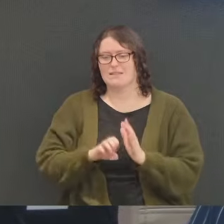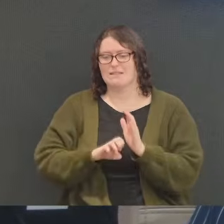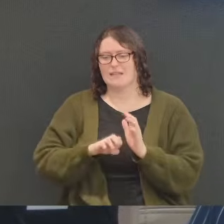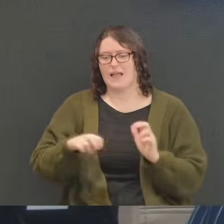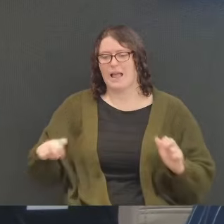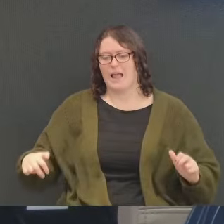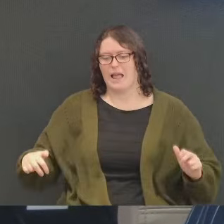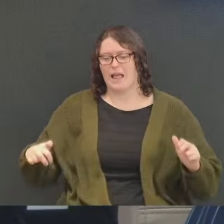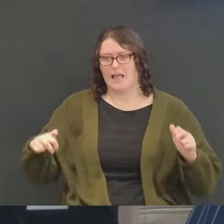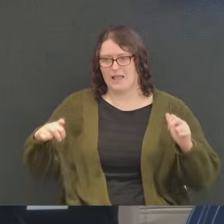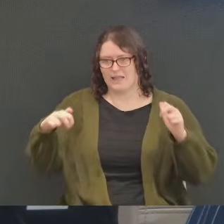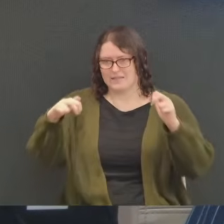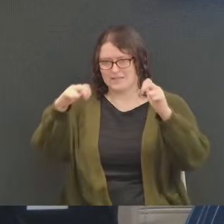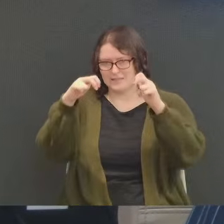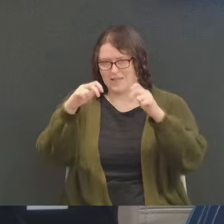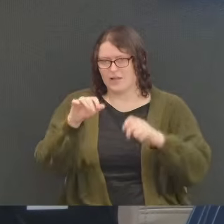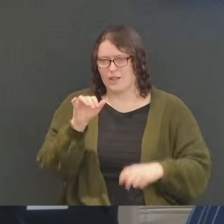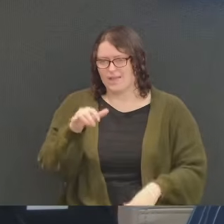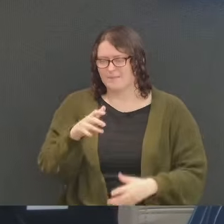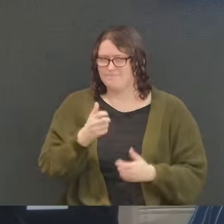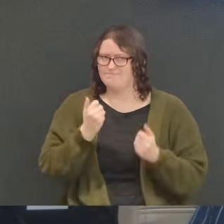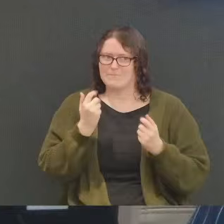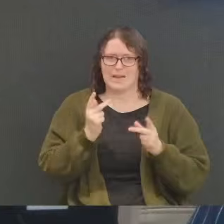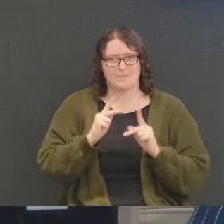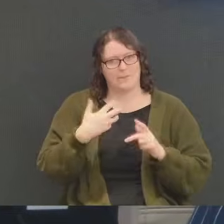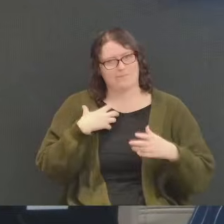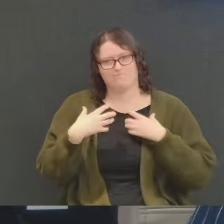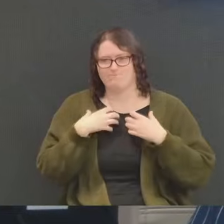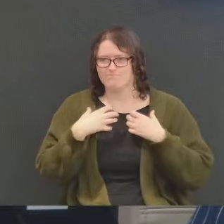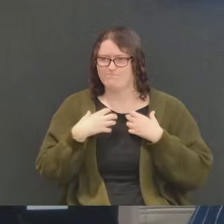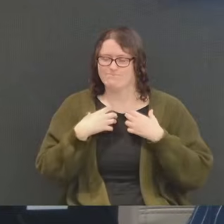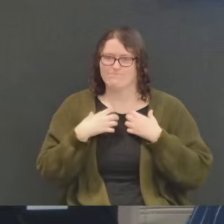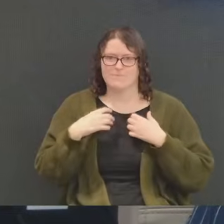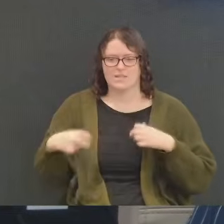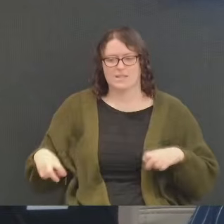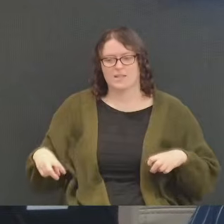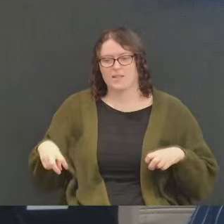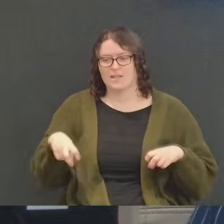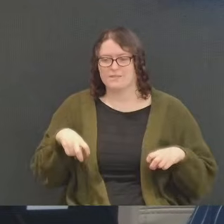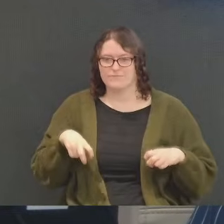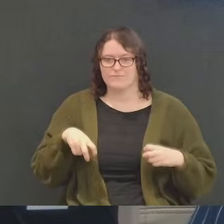Now, there were a lot of complaints about the escalators getting up to I can't call them cheap